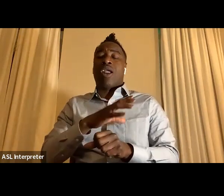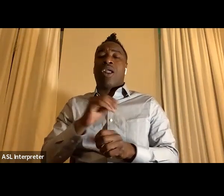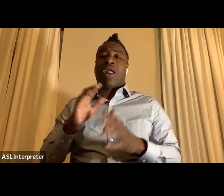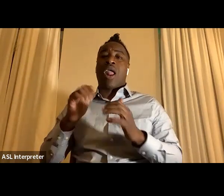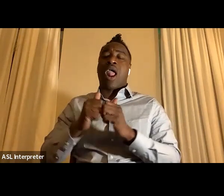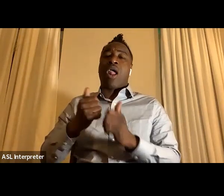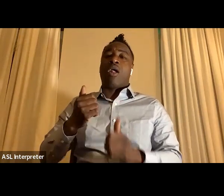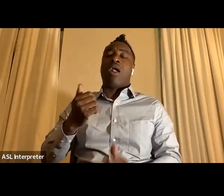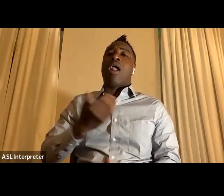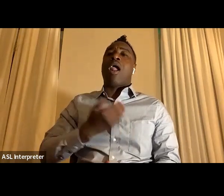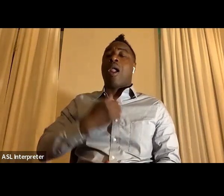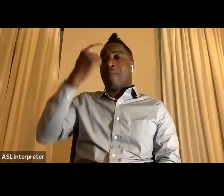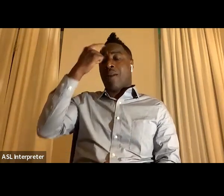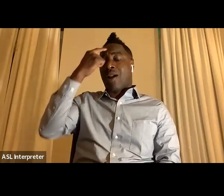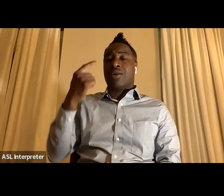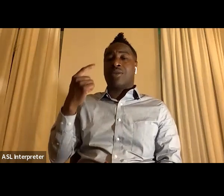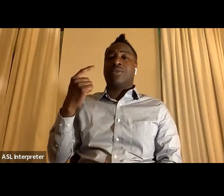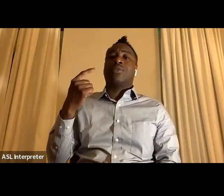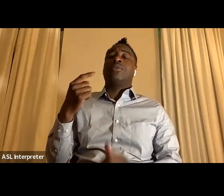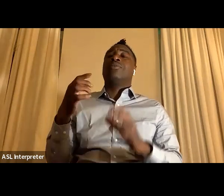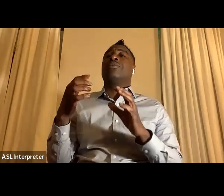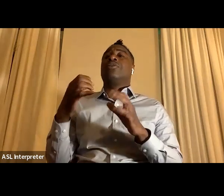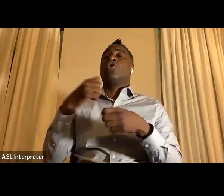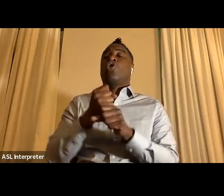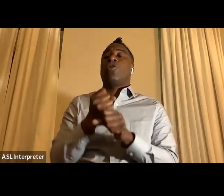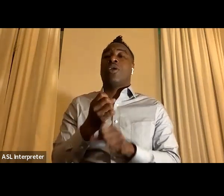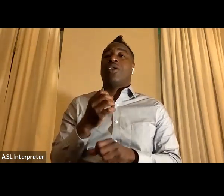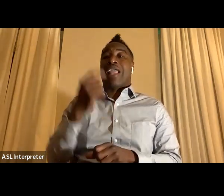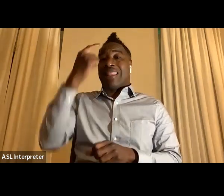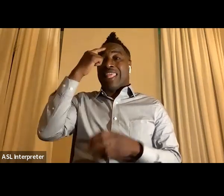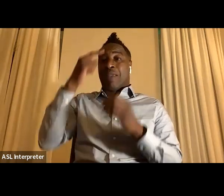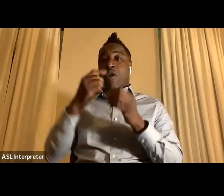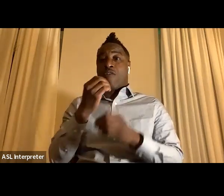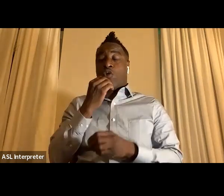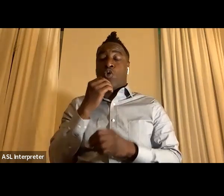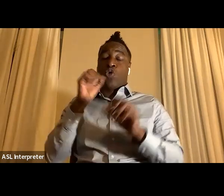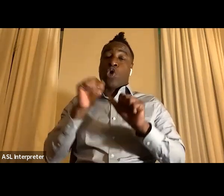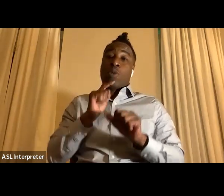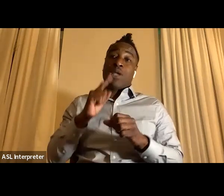Ultimately, whether it be seen as a survival tactic, a community